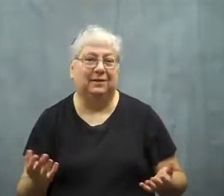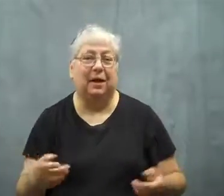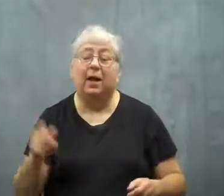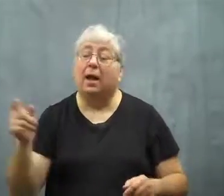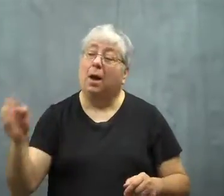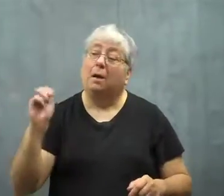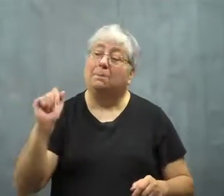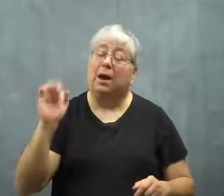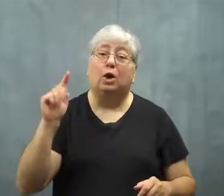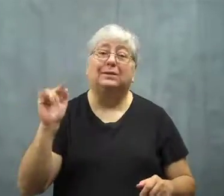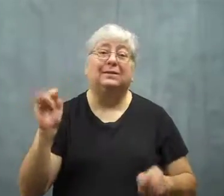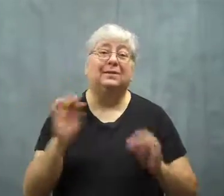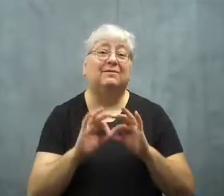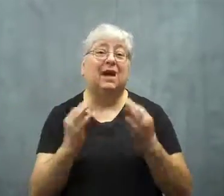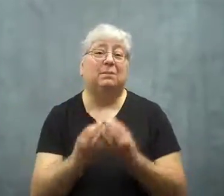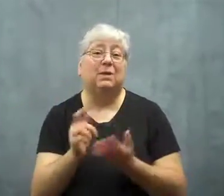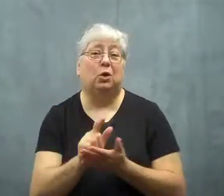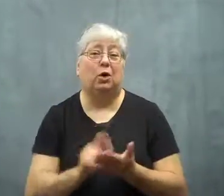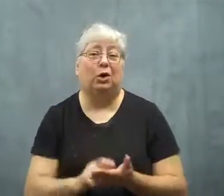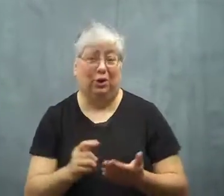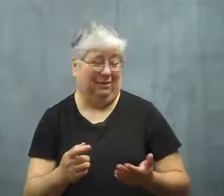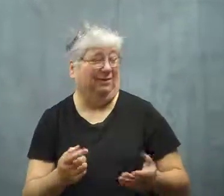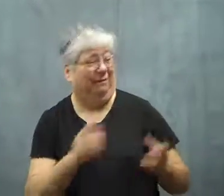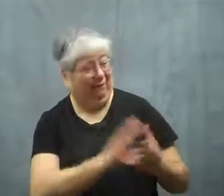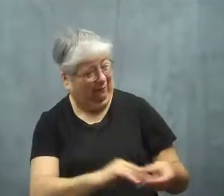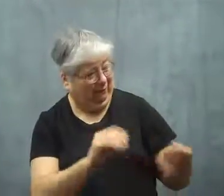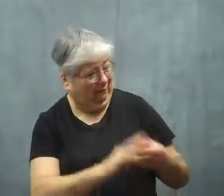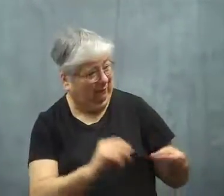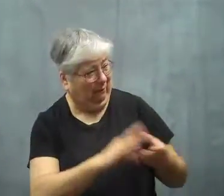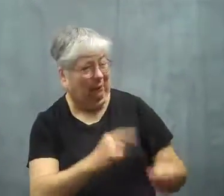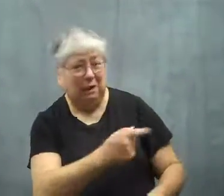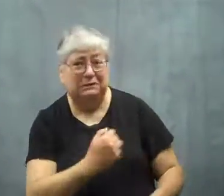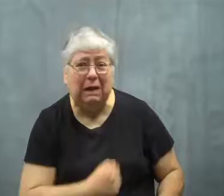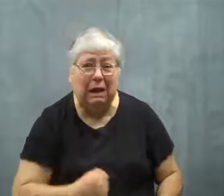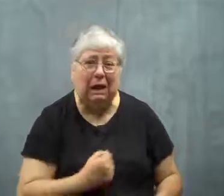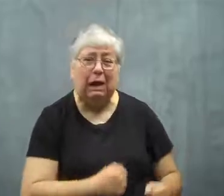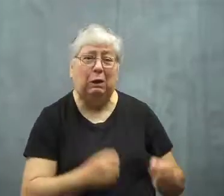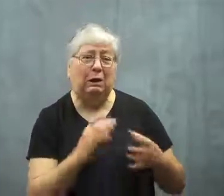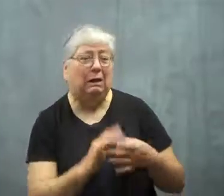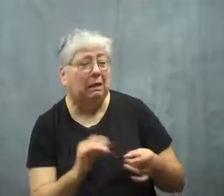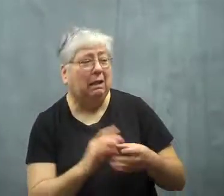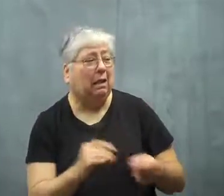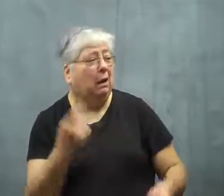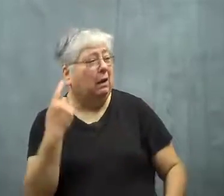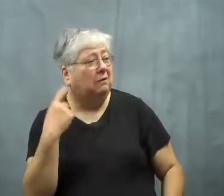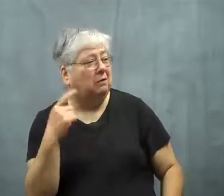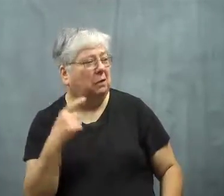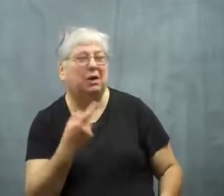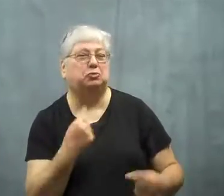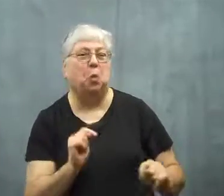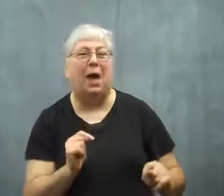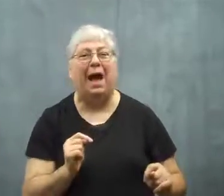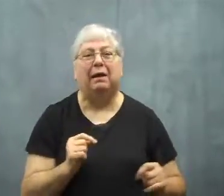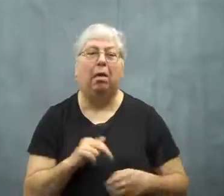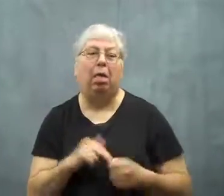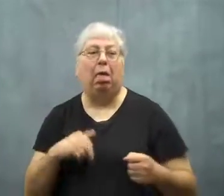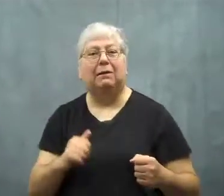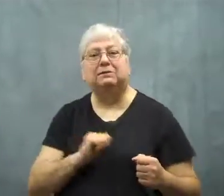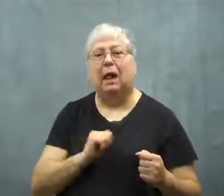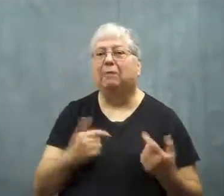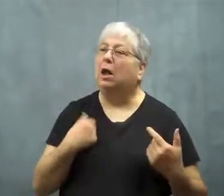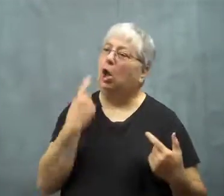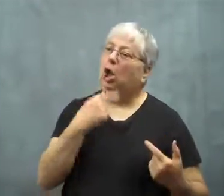The Martin family lawyer characterized Zimmerman's actions as self serving.